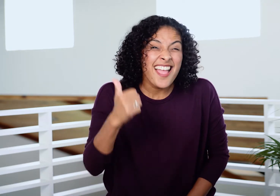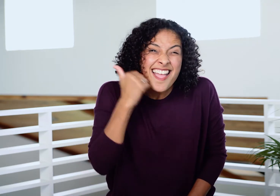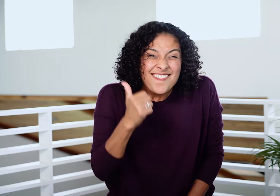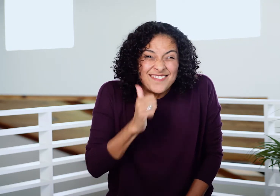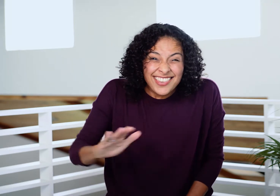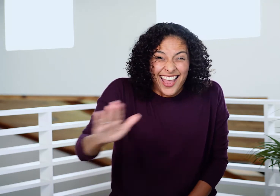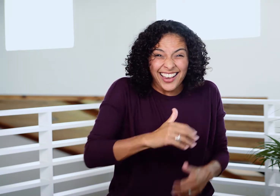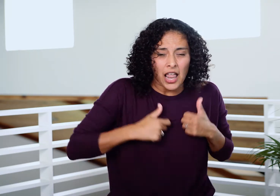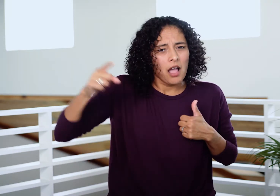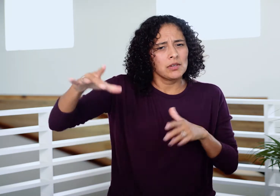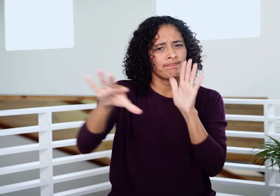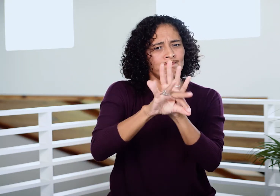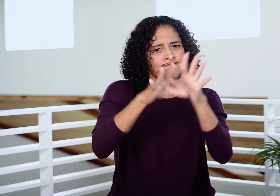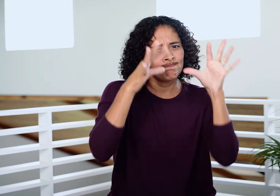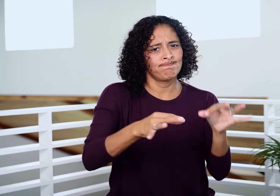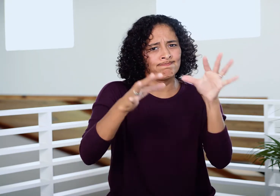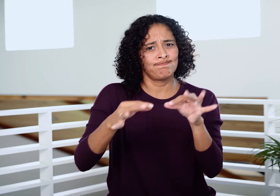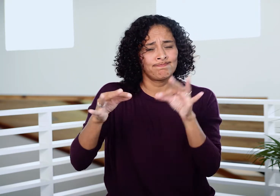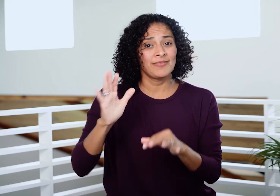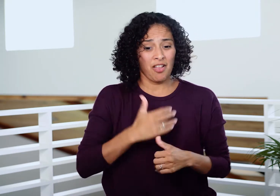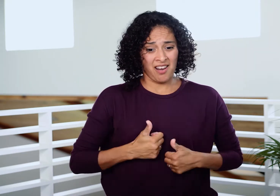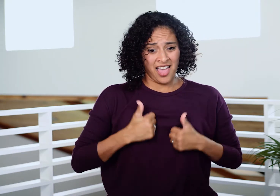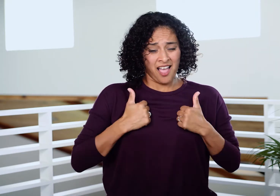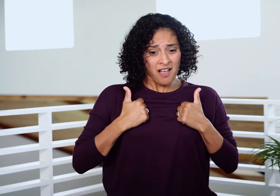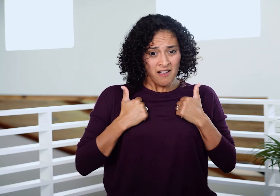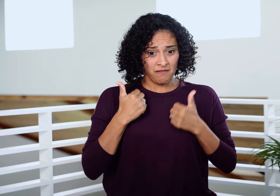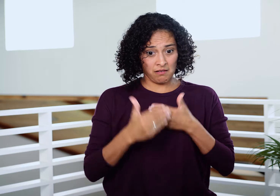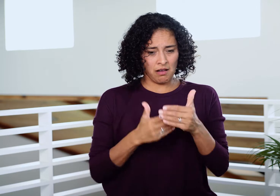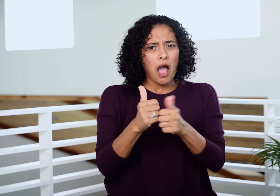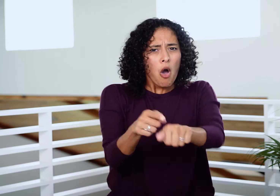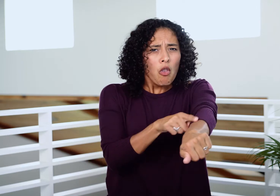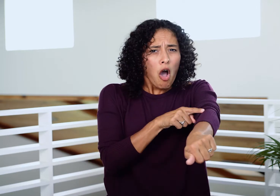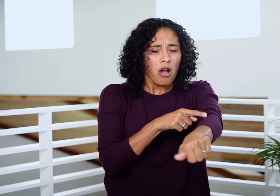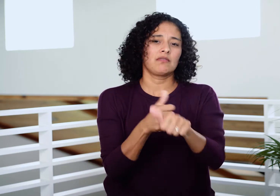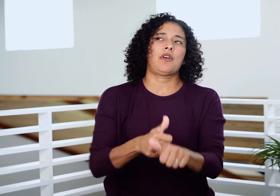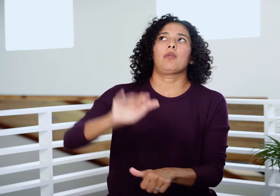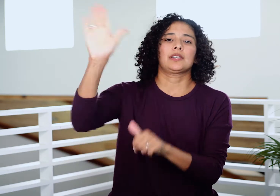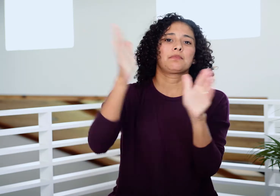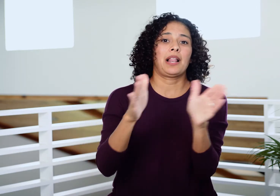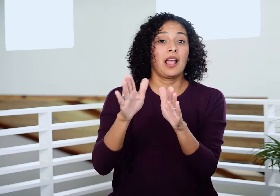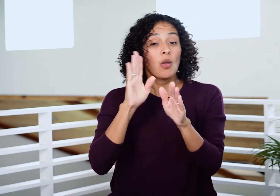Each day is appointed and our lives will last the exact amount of time